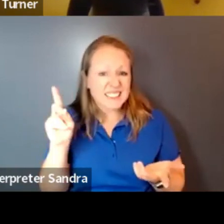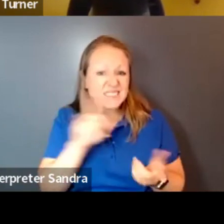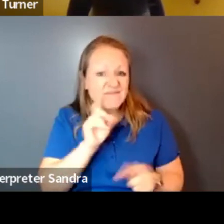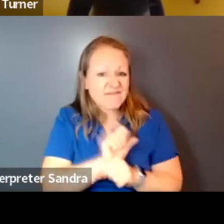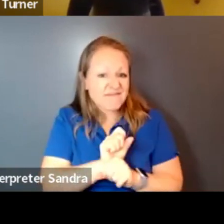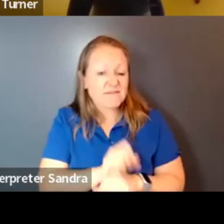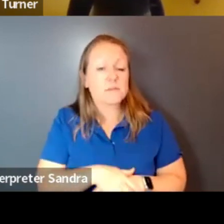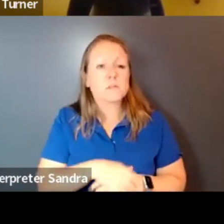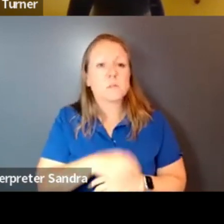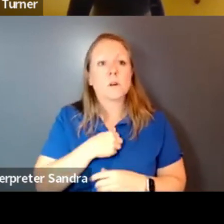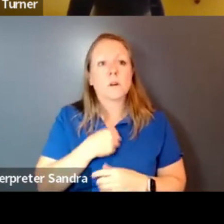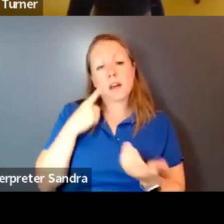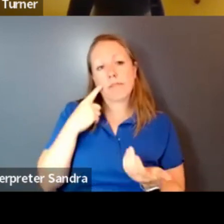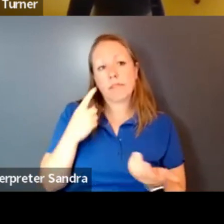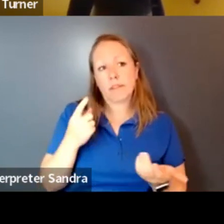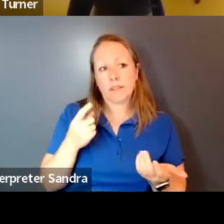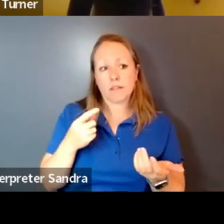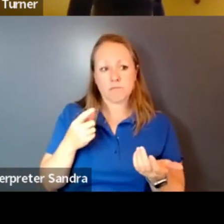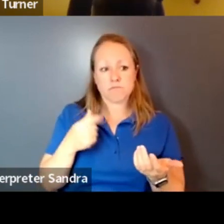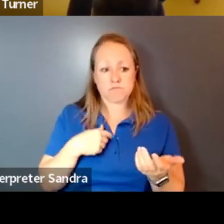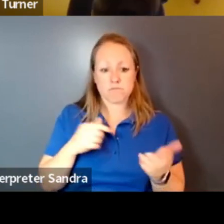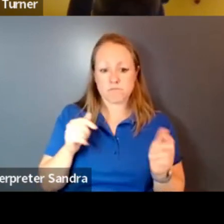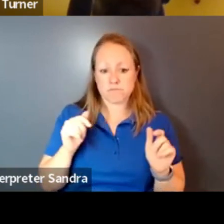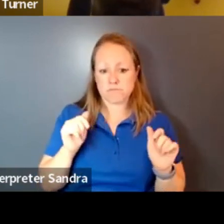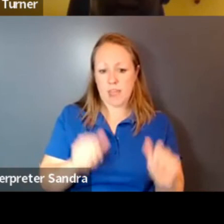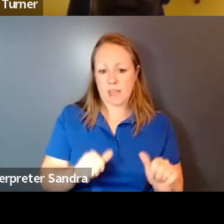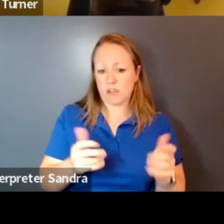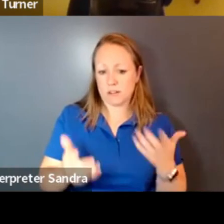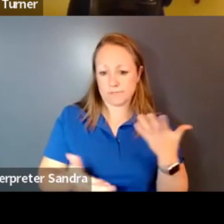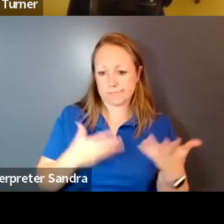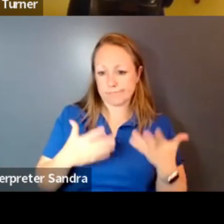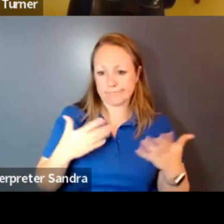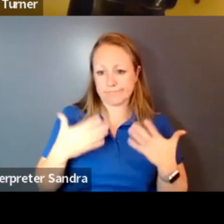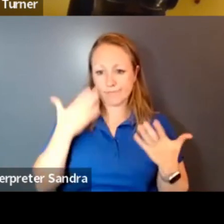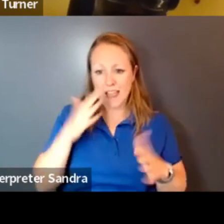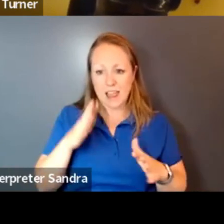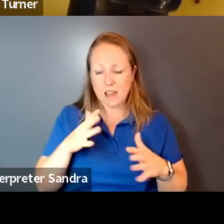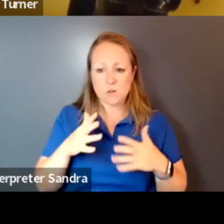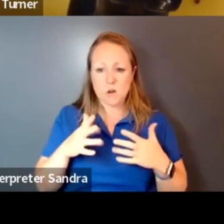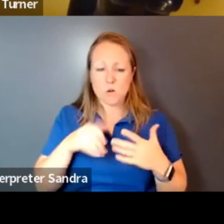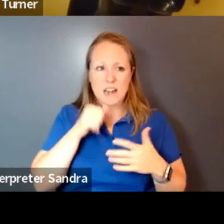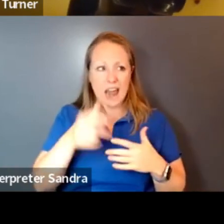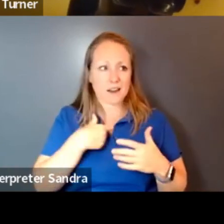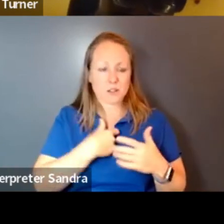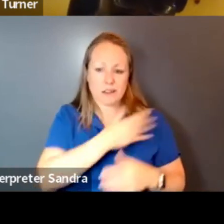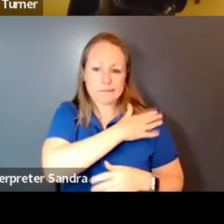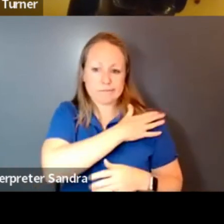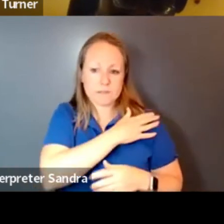just think that I was able to, and I'm not trying to like, do my own horn or whatever, but just was able to get people to